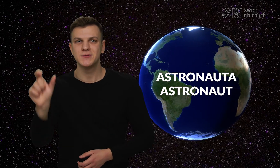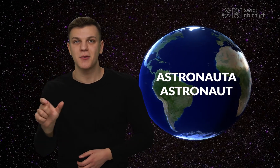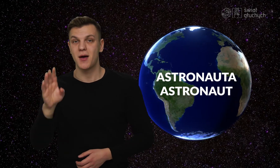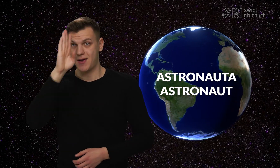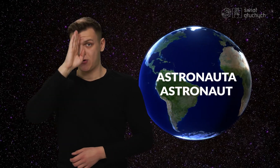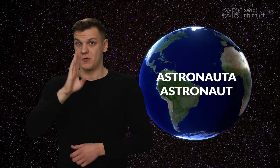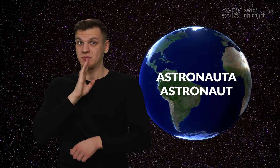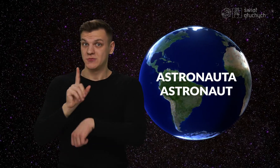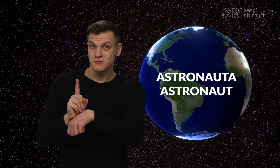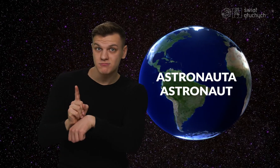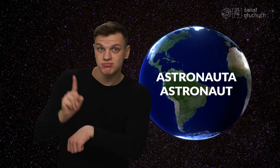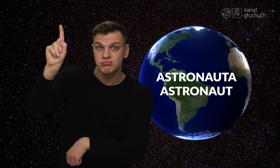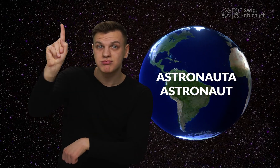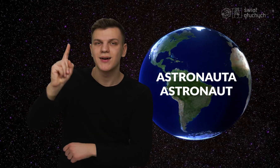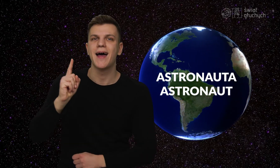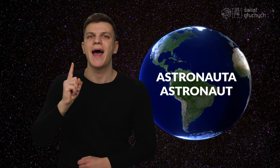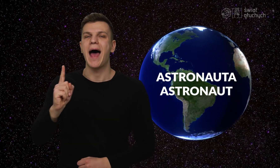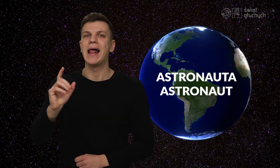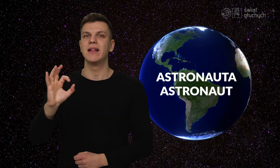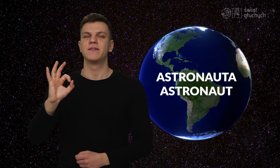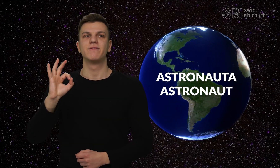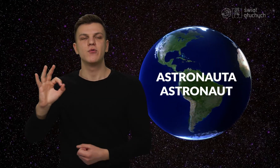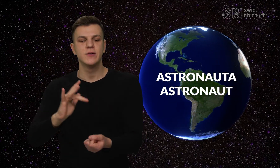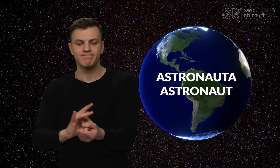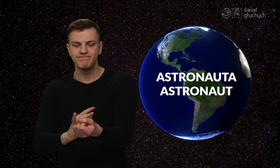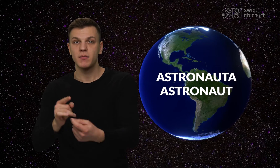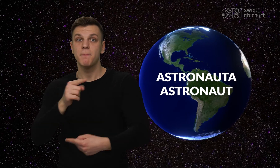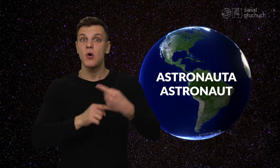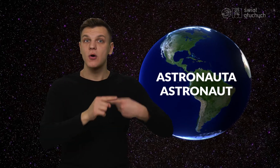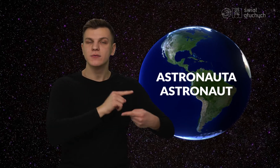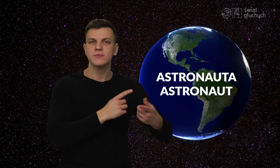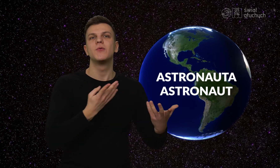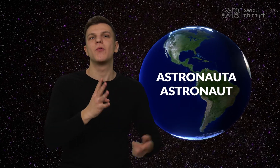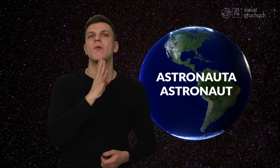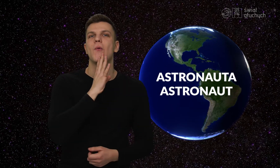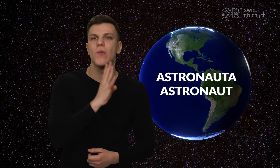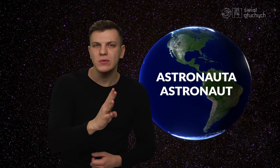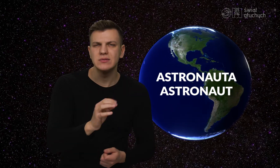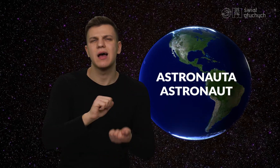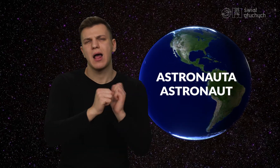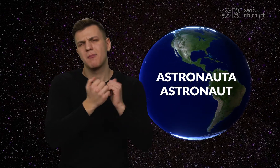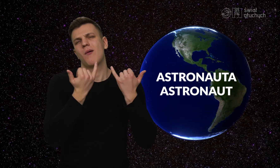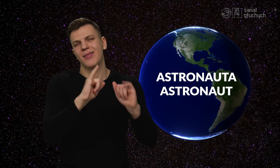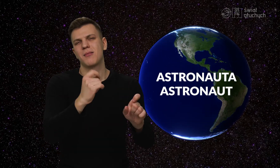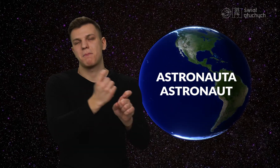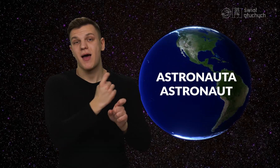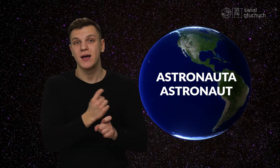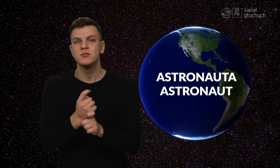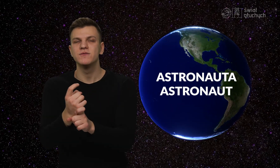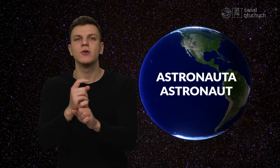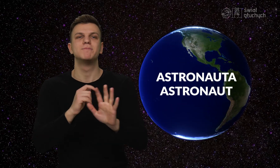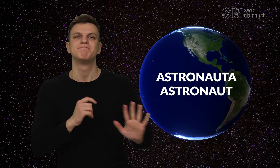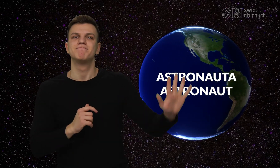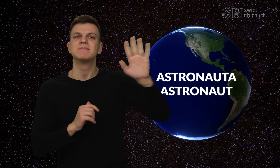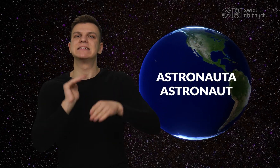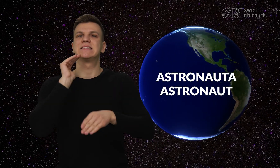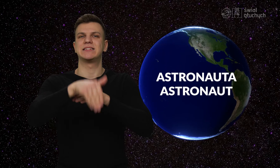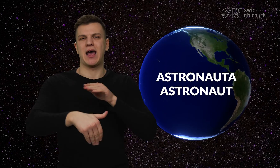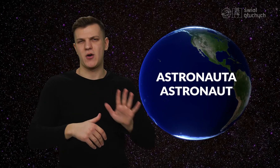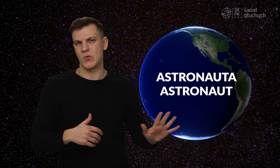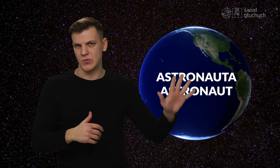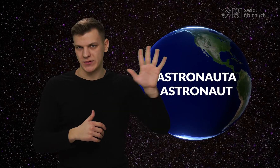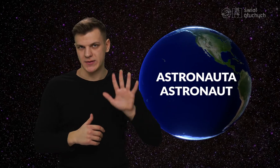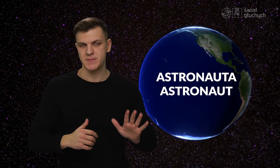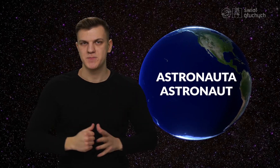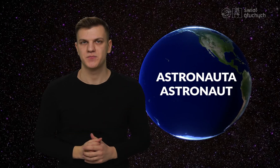and other so-called western countries.